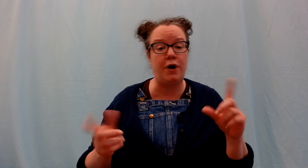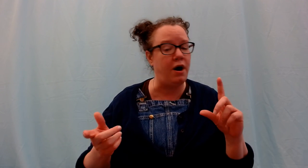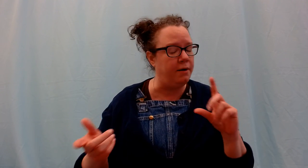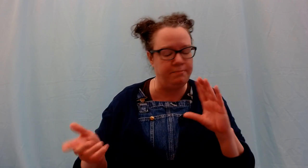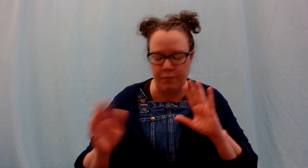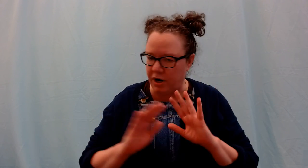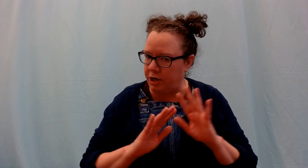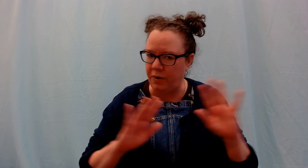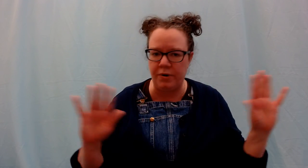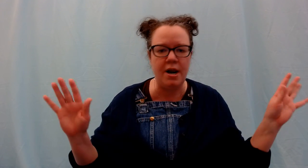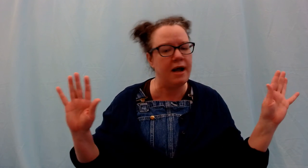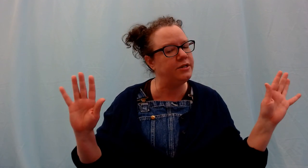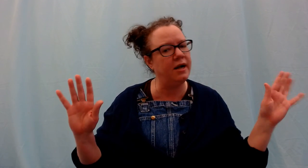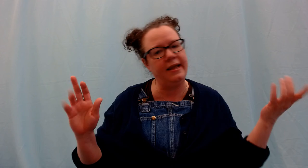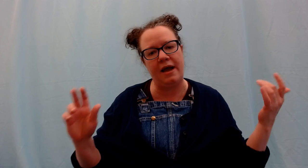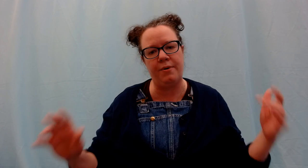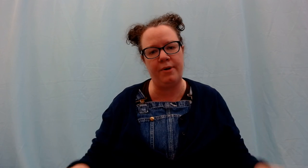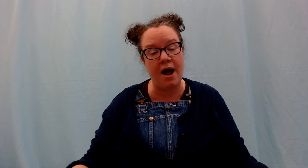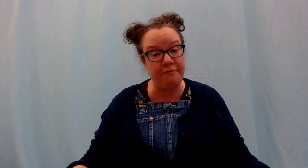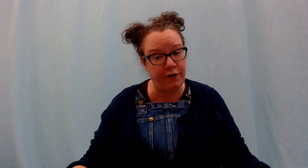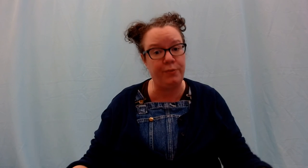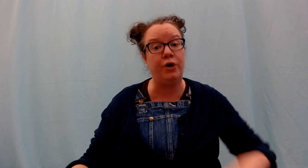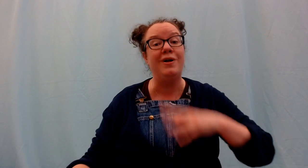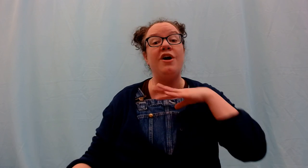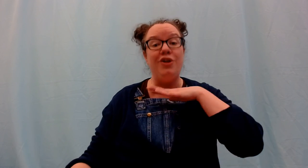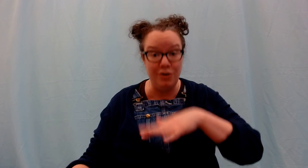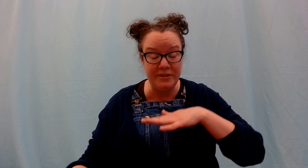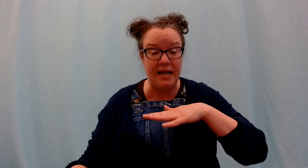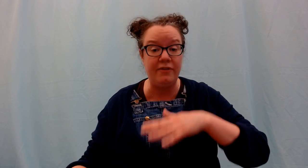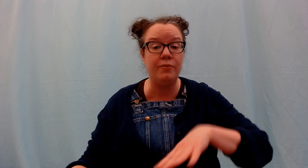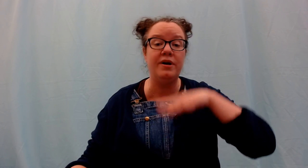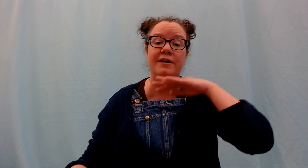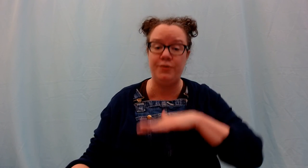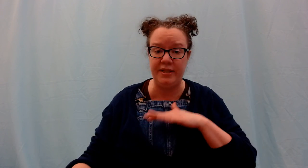for ... when we're not talking yet -- when we're not verbal -- you saying the word and doing